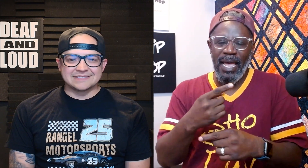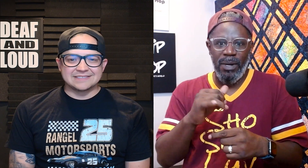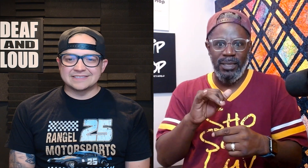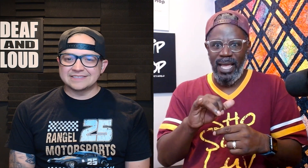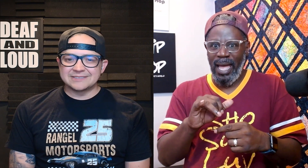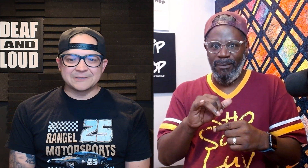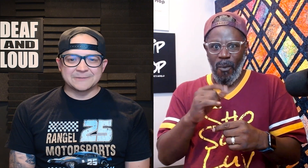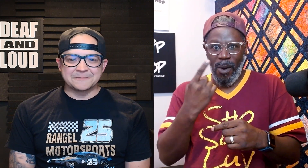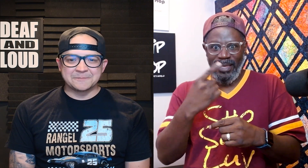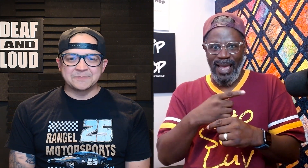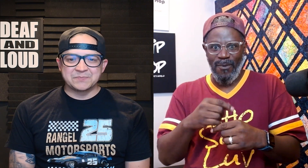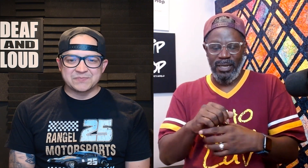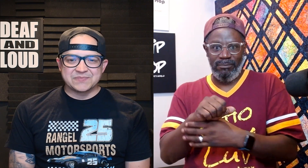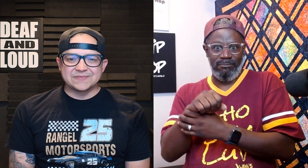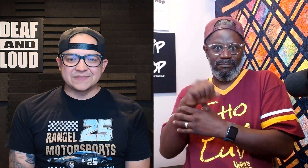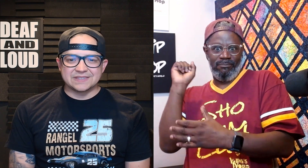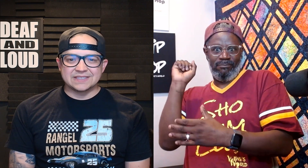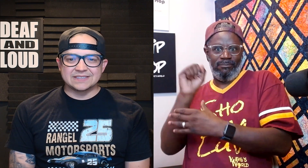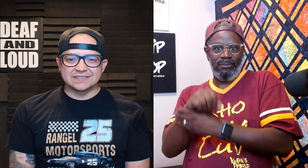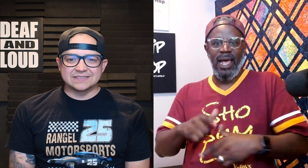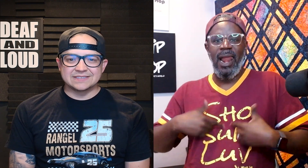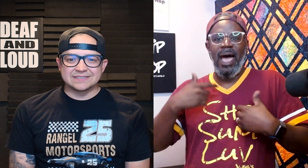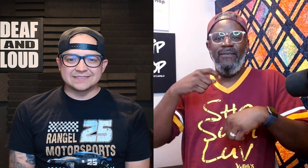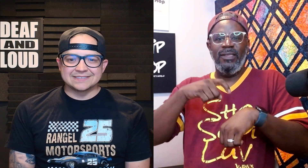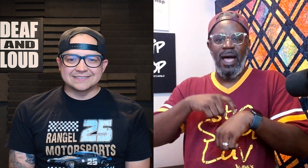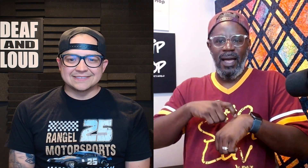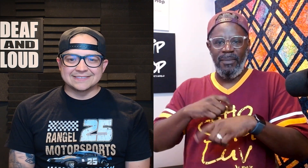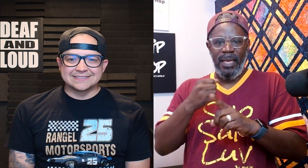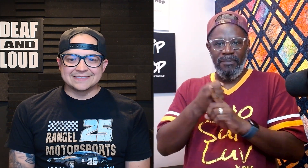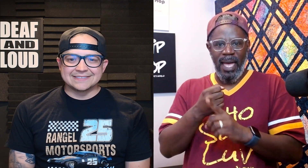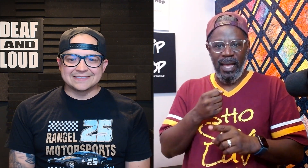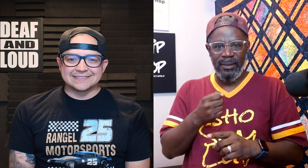day, but that one day was lifetime impact.